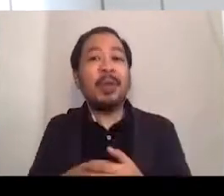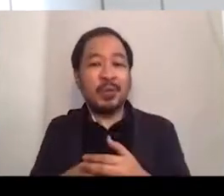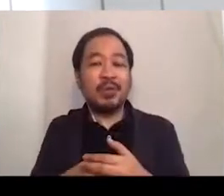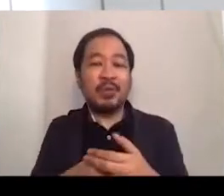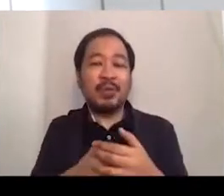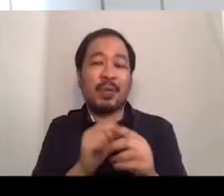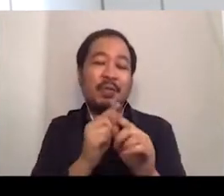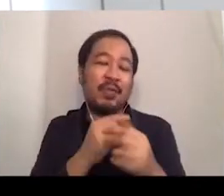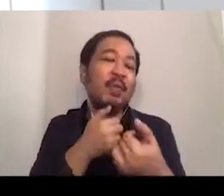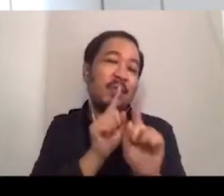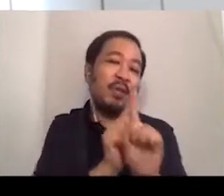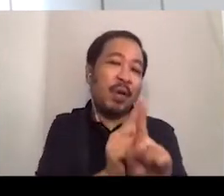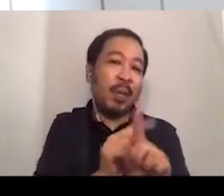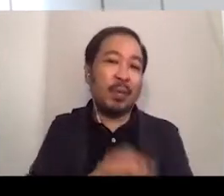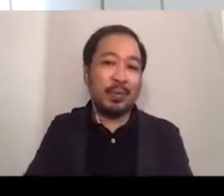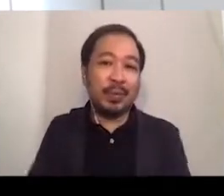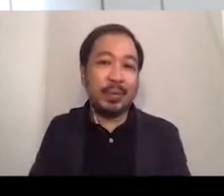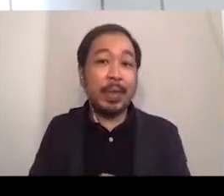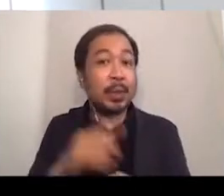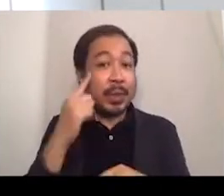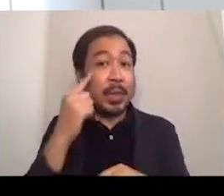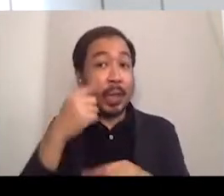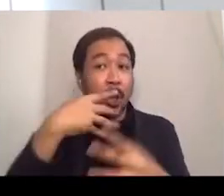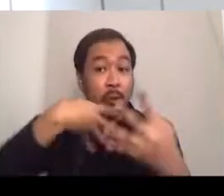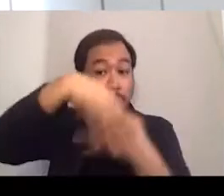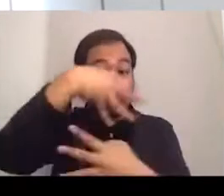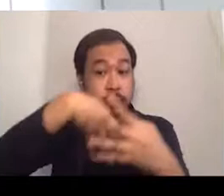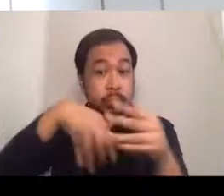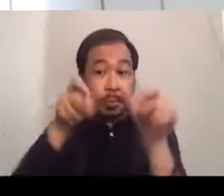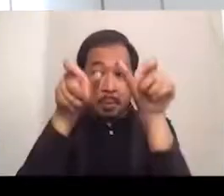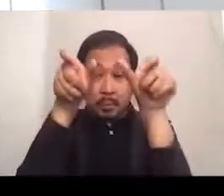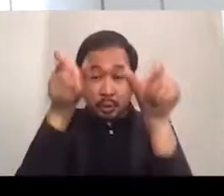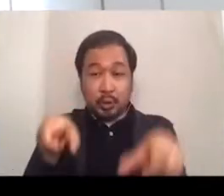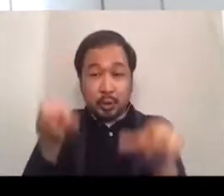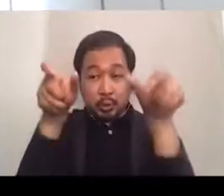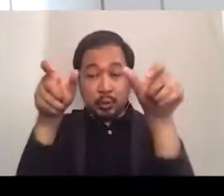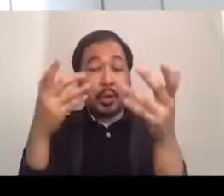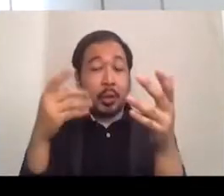So as to become resilient in safeguarding the wellbeing of the people,